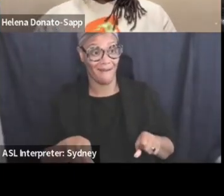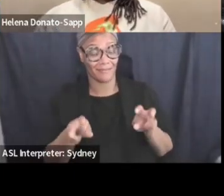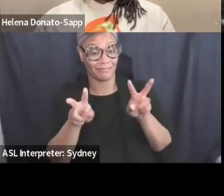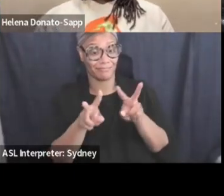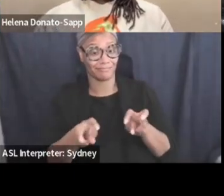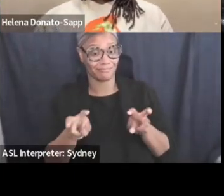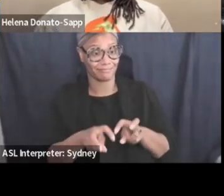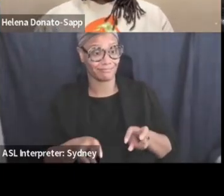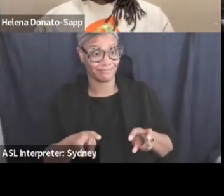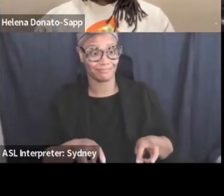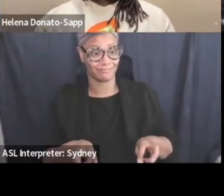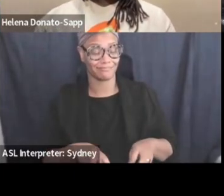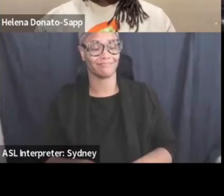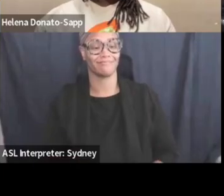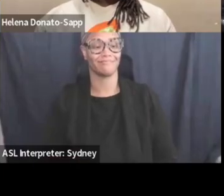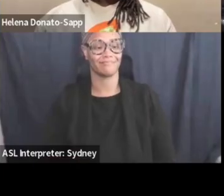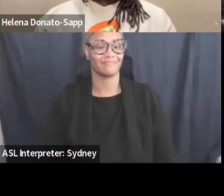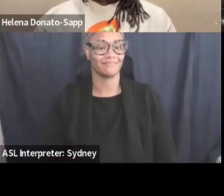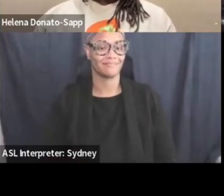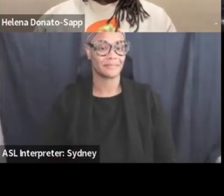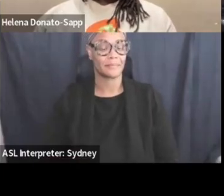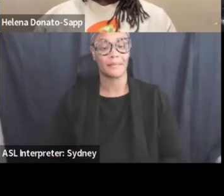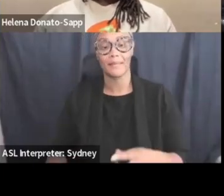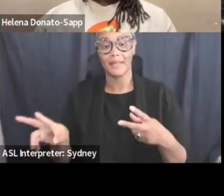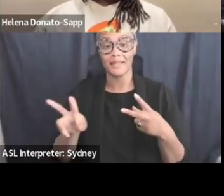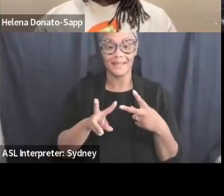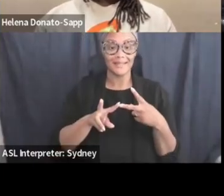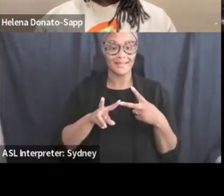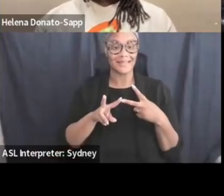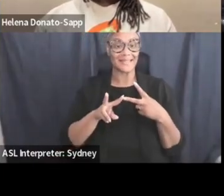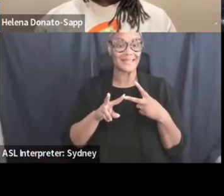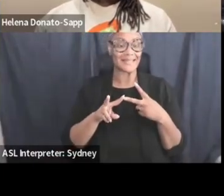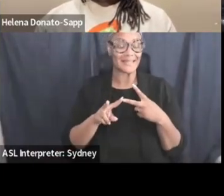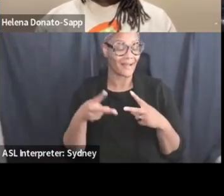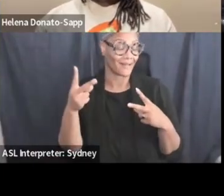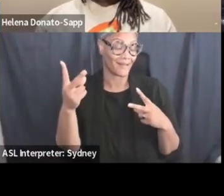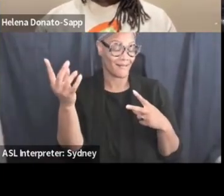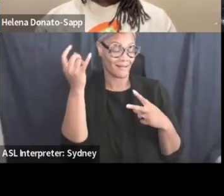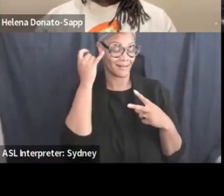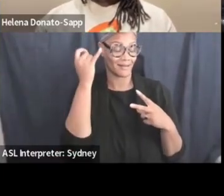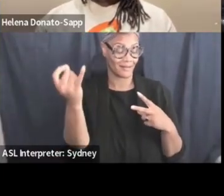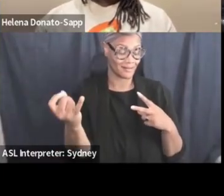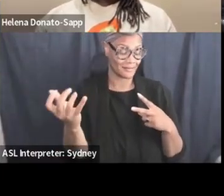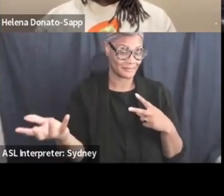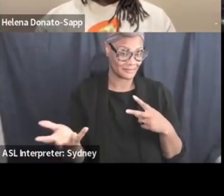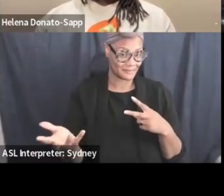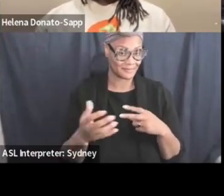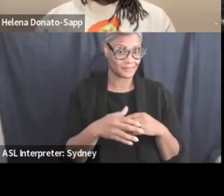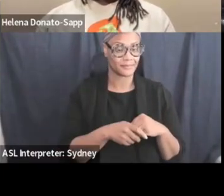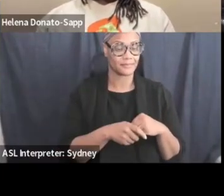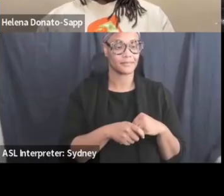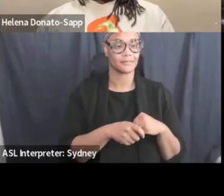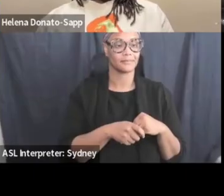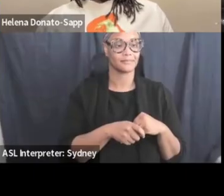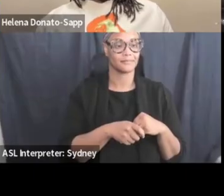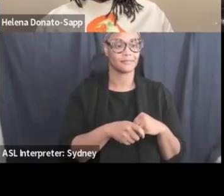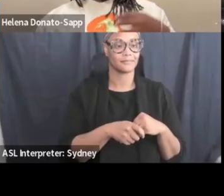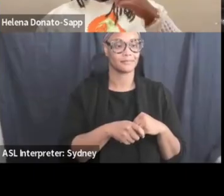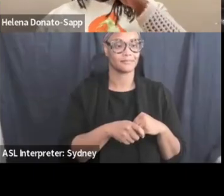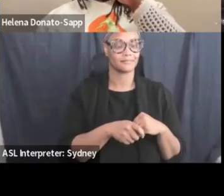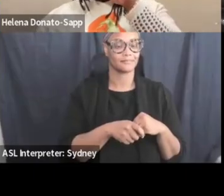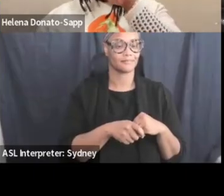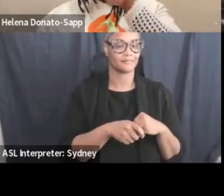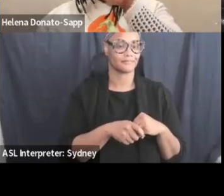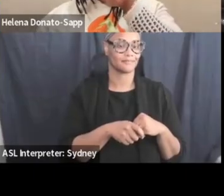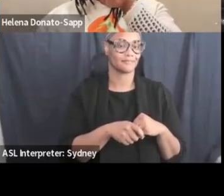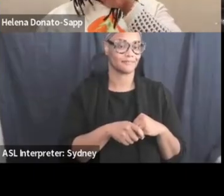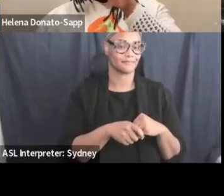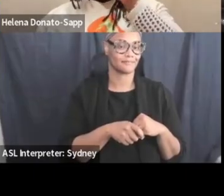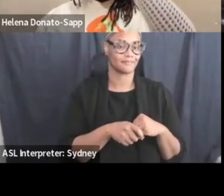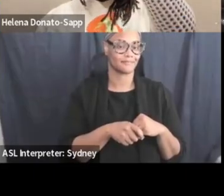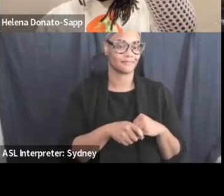Um the second idea is really to have to engage in community um work